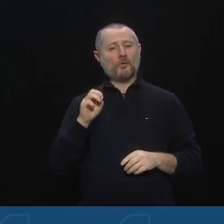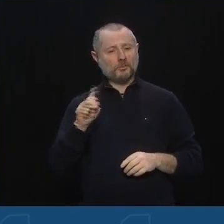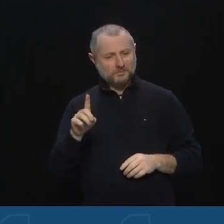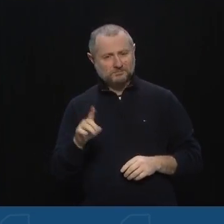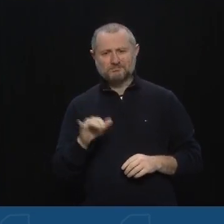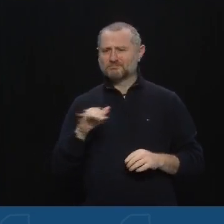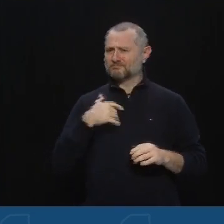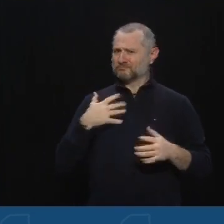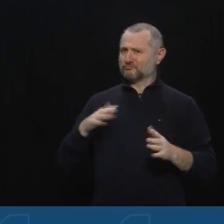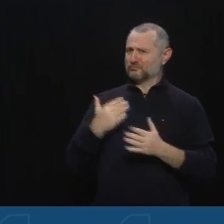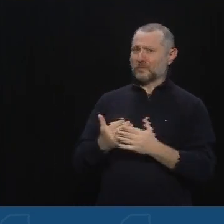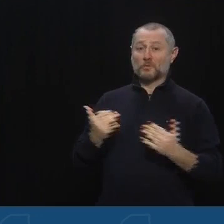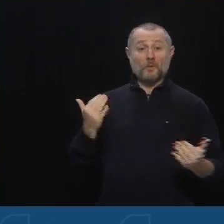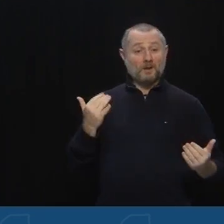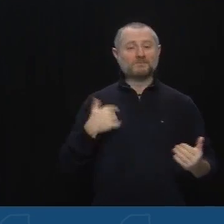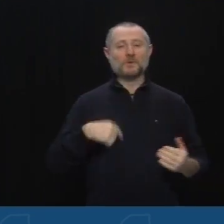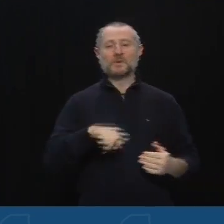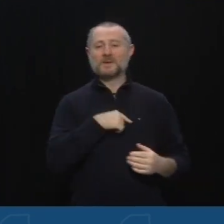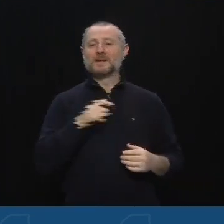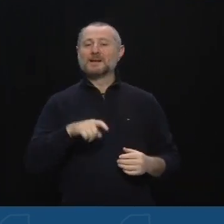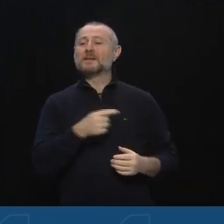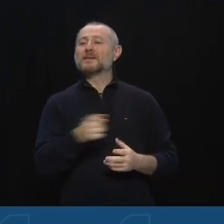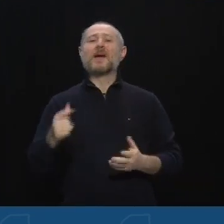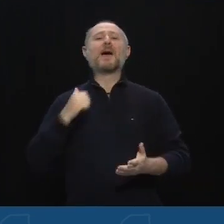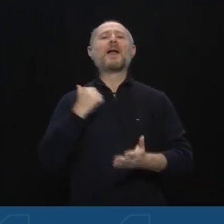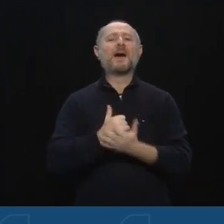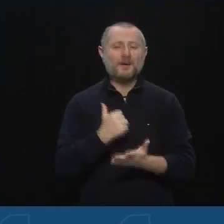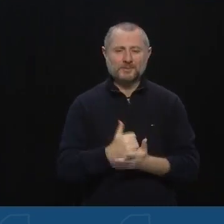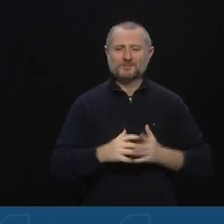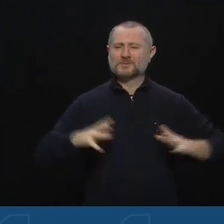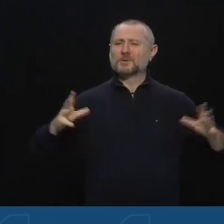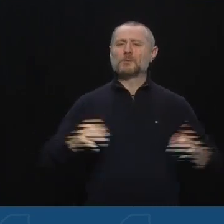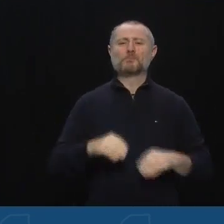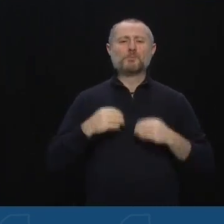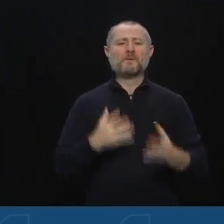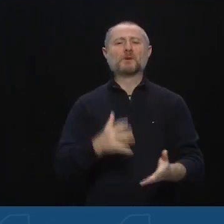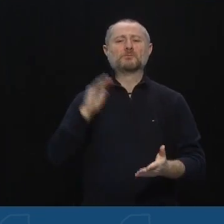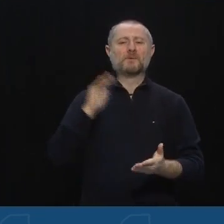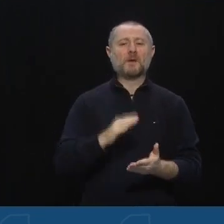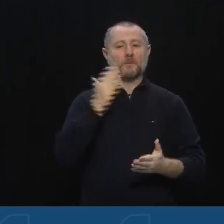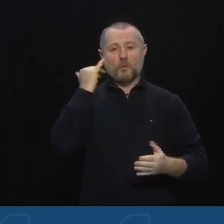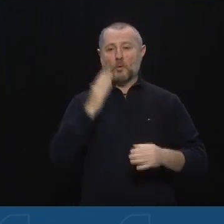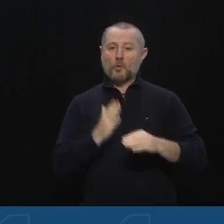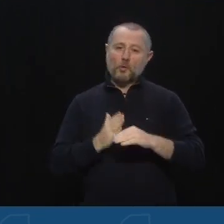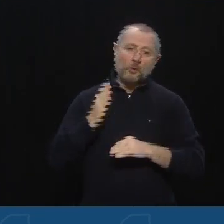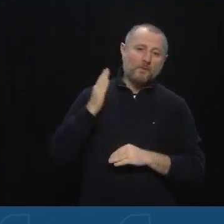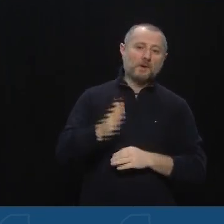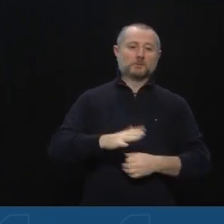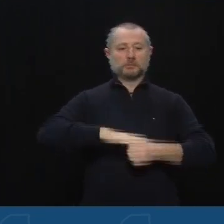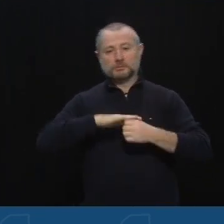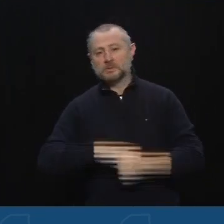REED AS WELL AS THE BRIGADE OUT OF FORT HOOD IN TEXAS AND